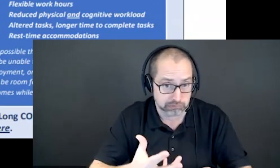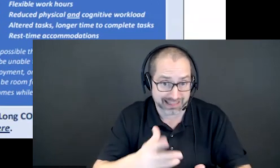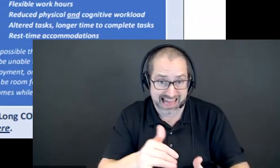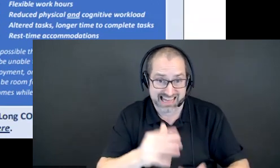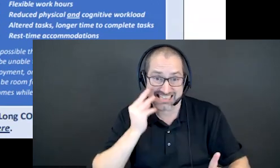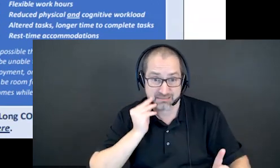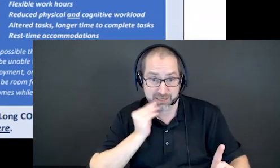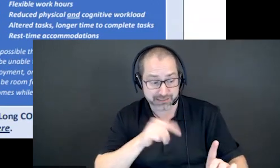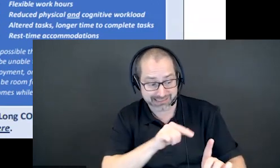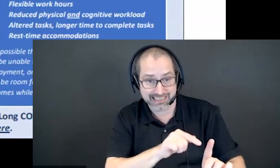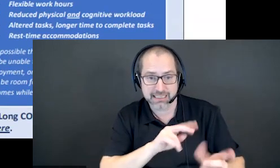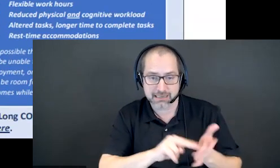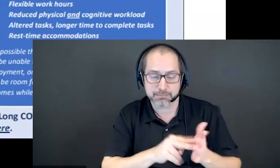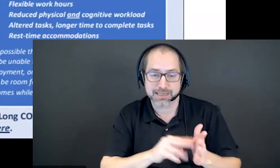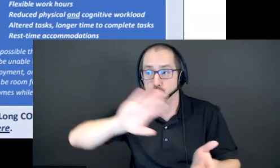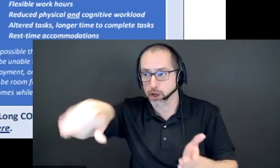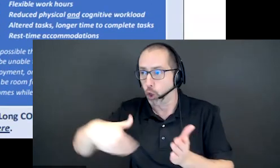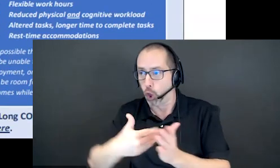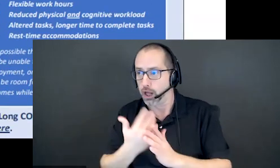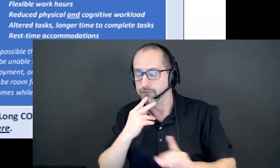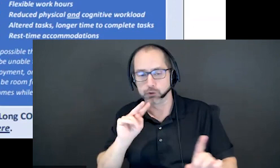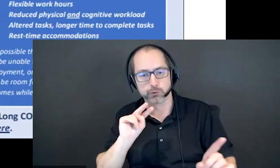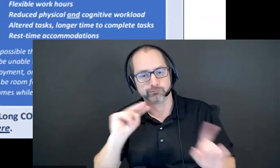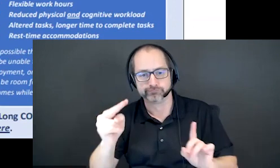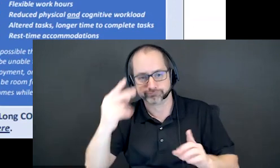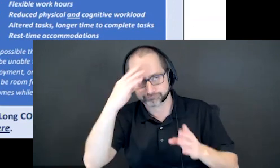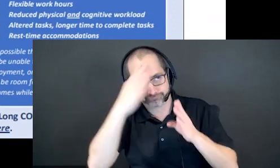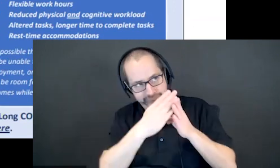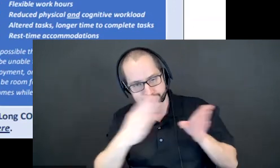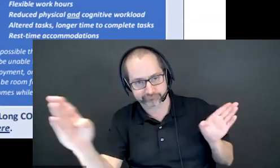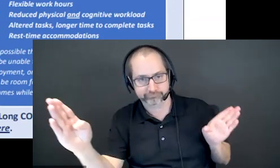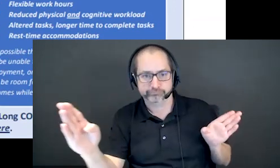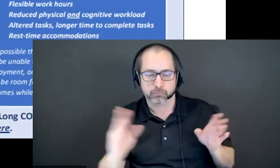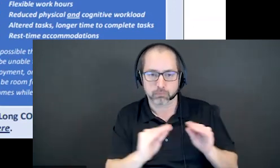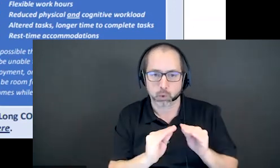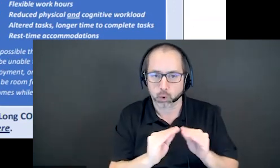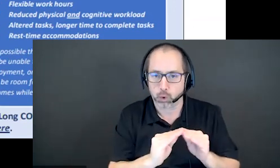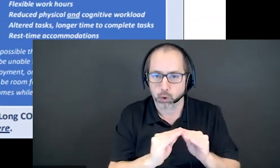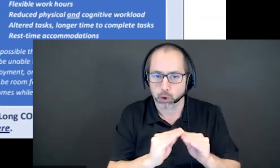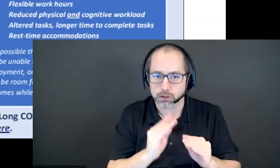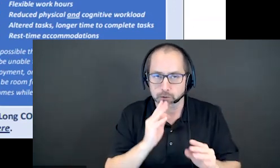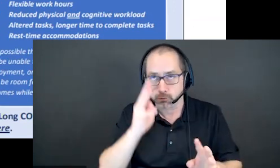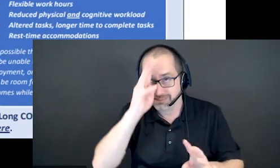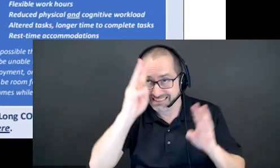shift our bias and potentially come up with new ways to assess for disability